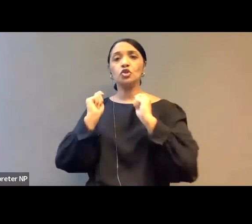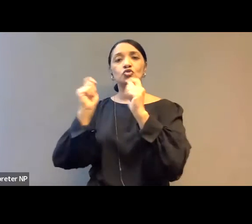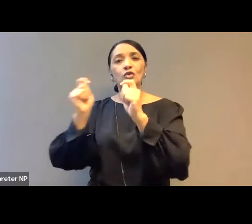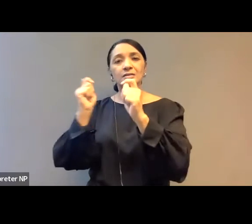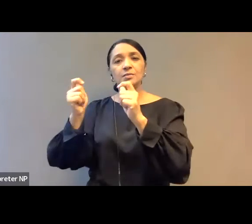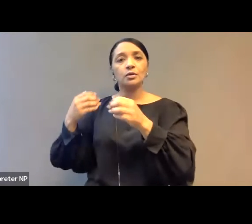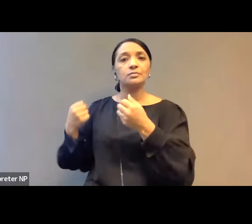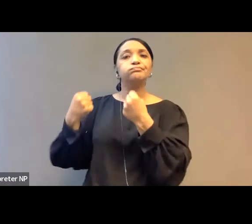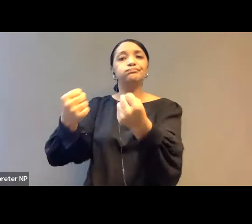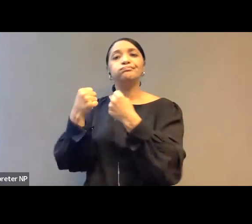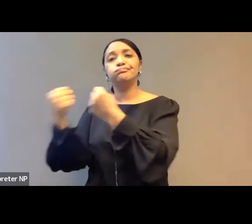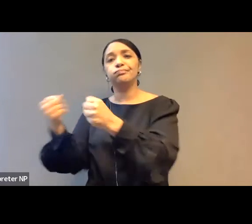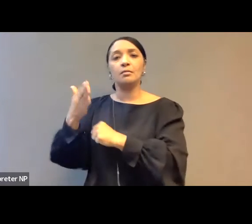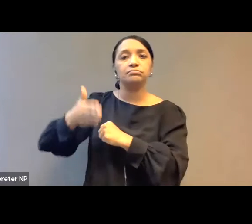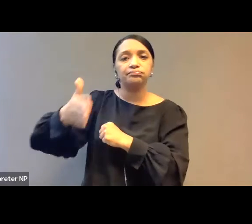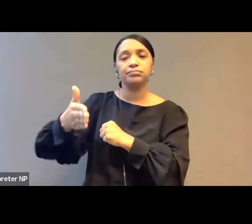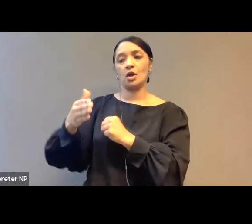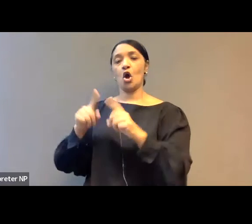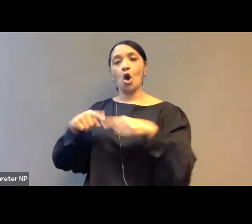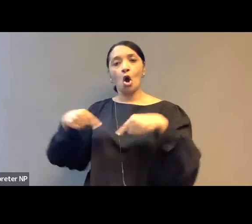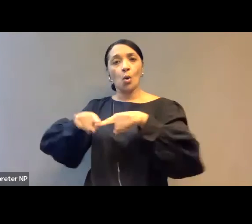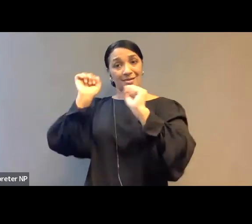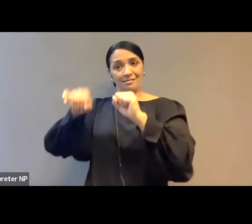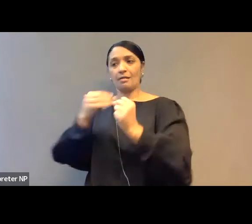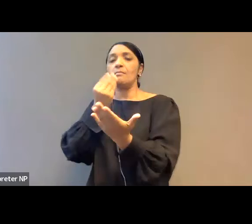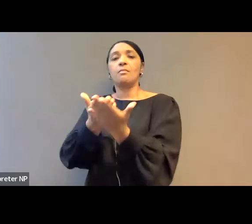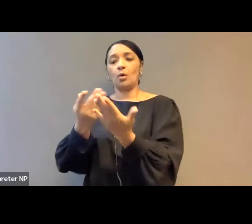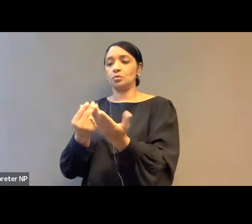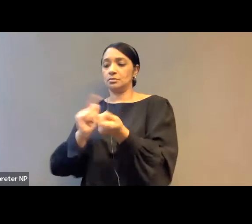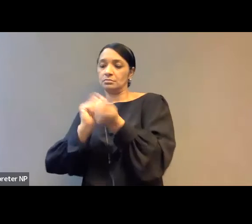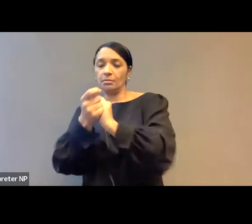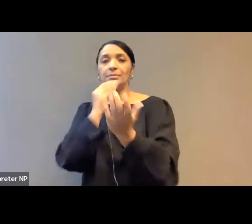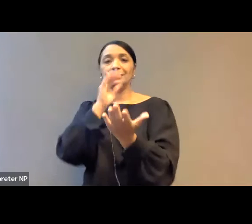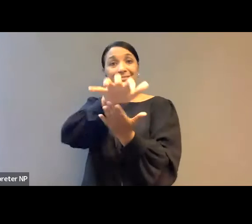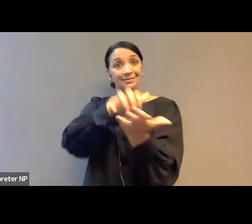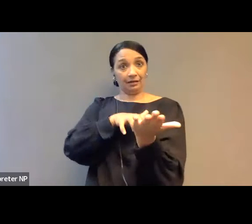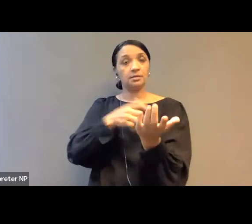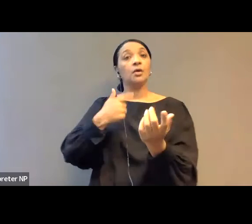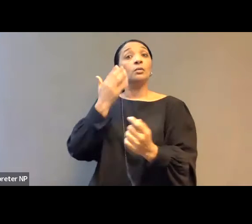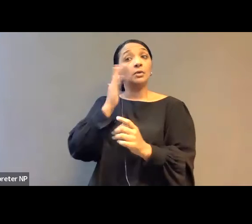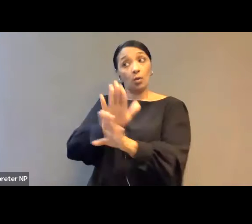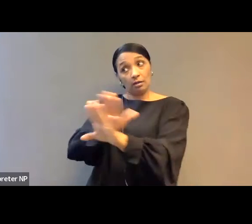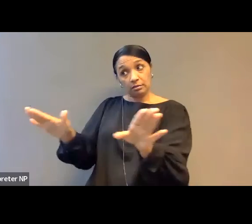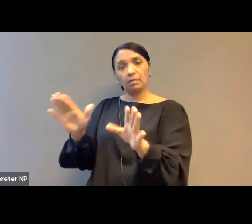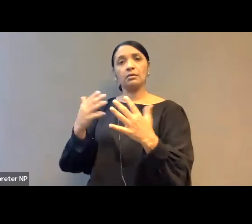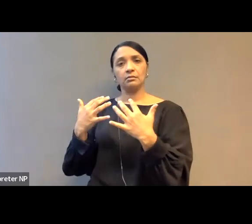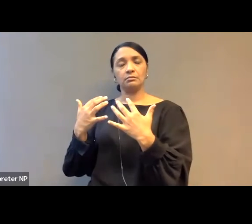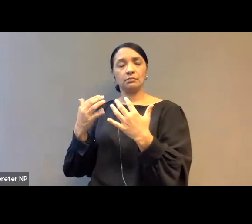that can propose amendments to the text and has a deep involvement in making sure the position of the Parliament.